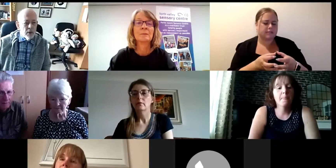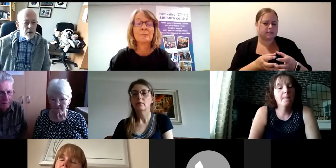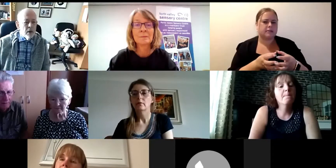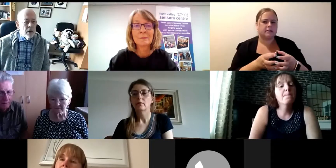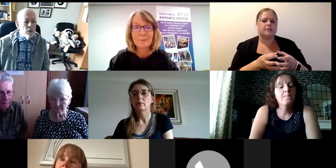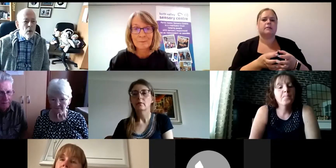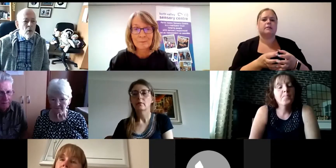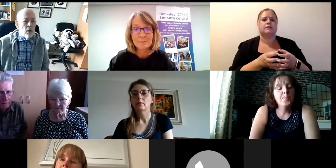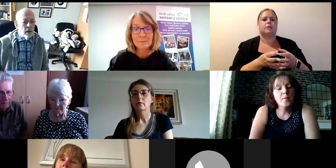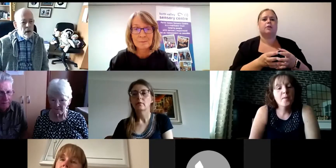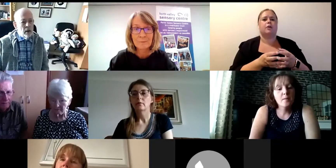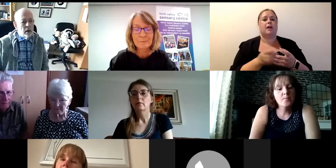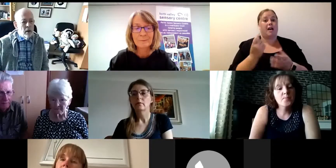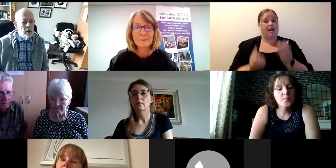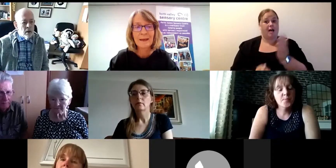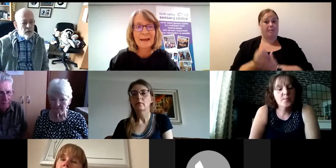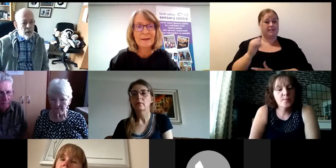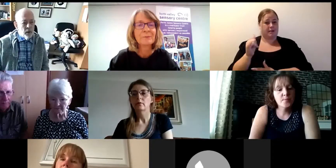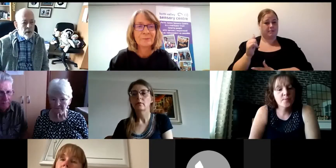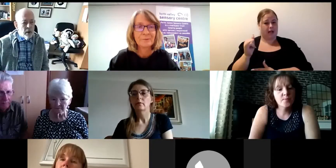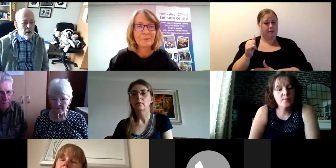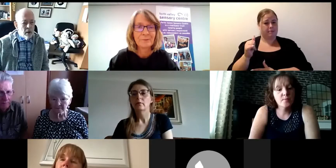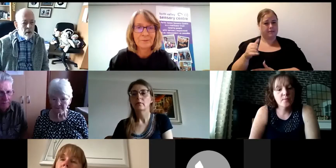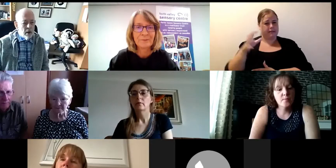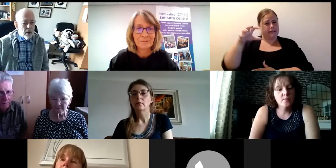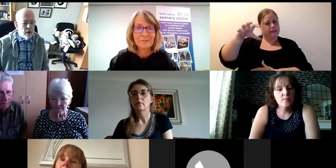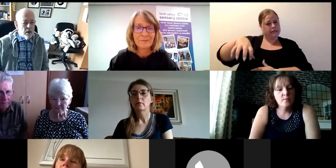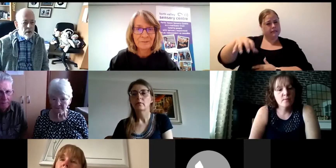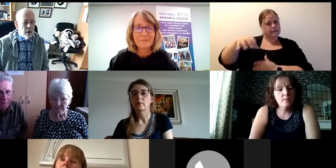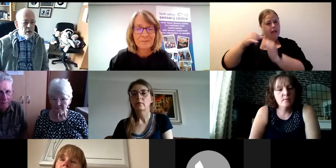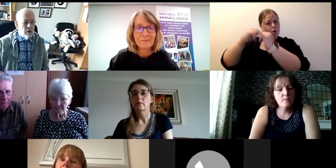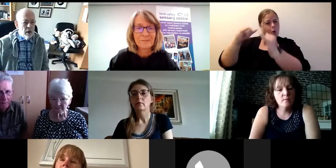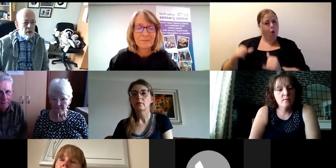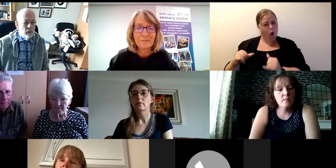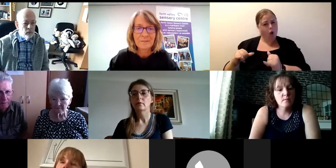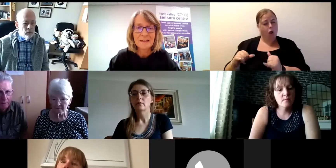in the Town Hall and that I've represented the Sensory Centre there.